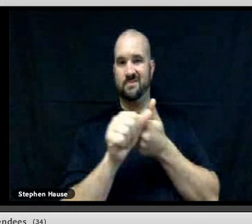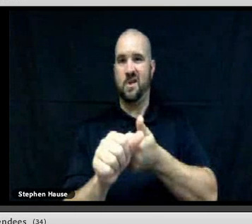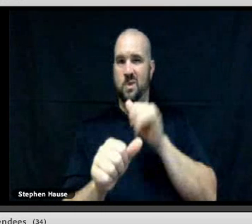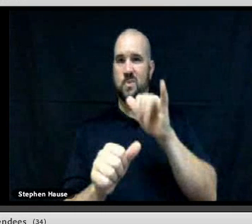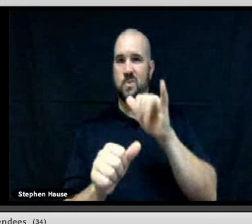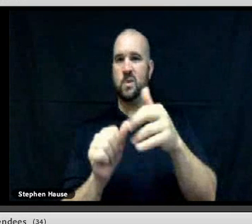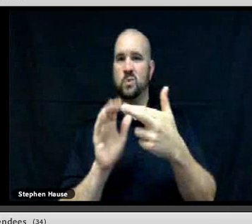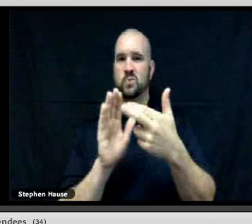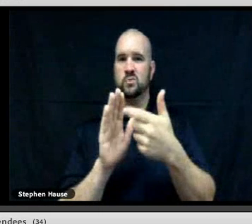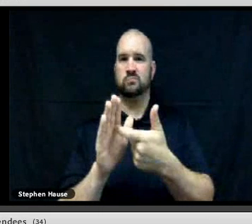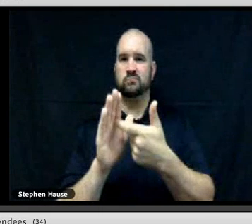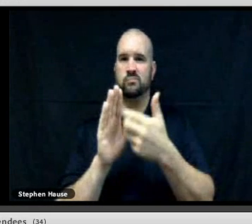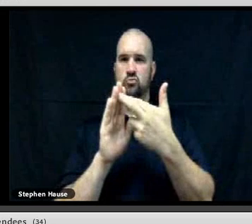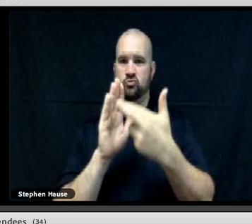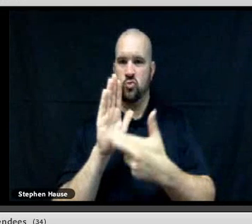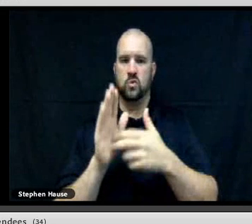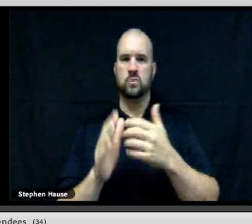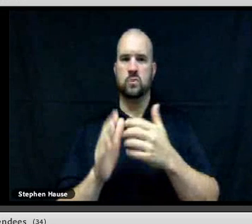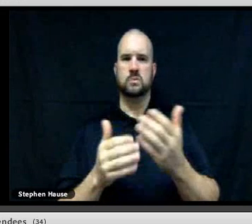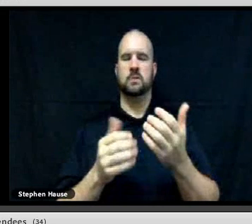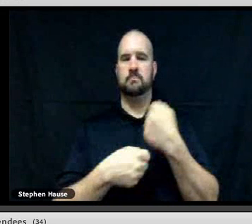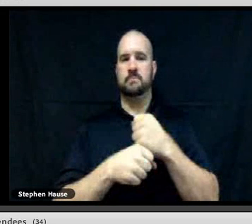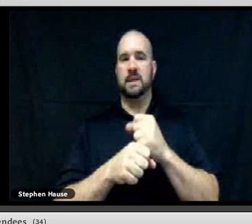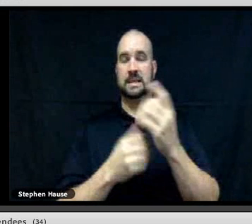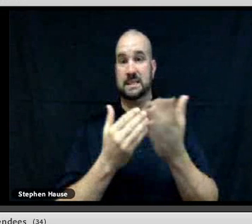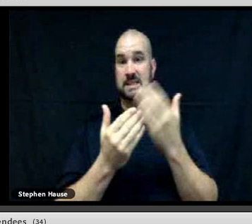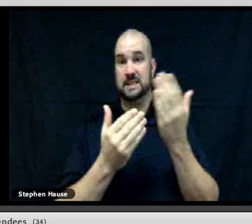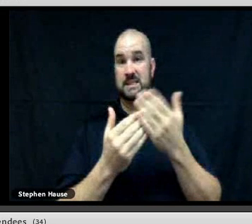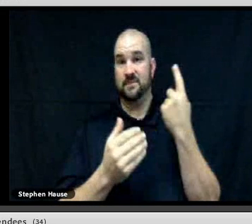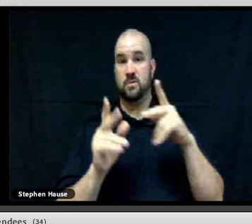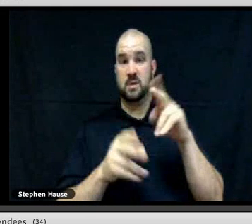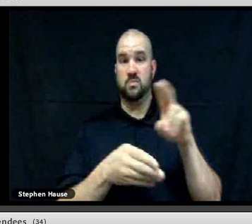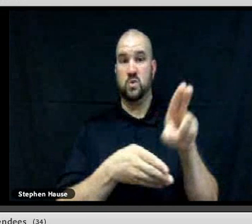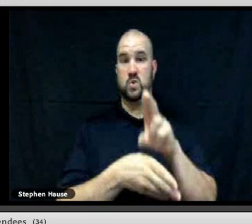be consistent with our metadata records that we're sharing, uh, with each other.